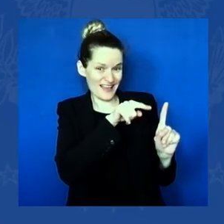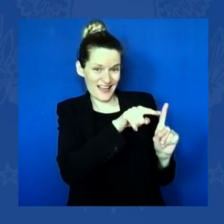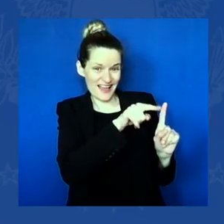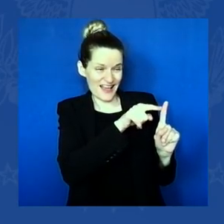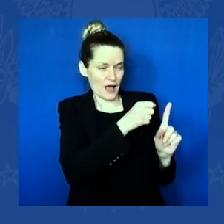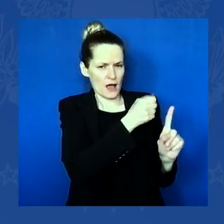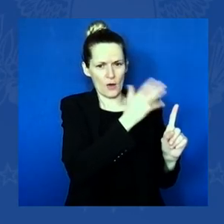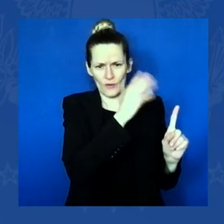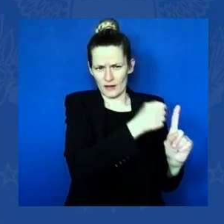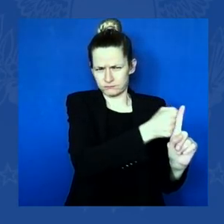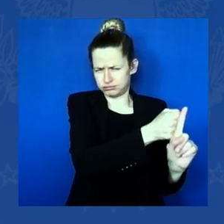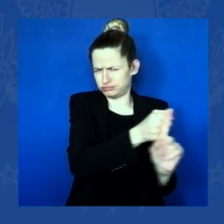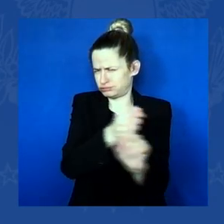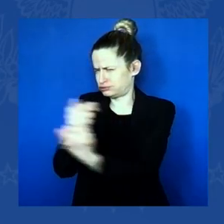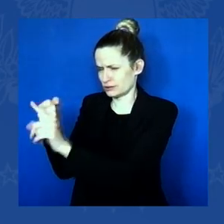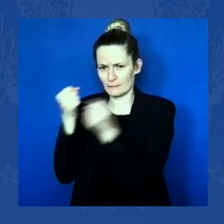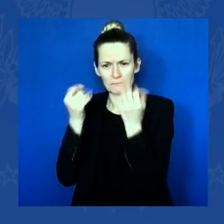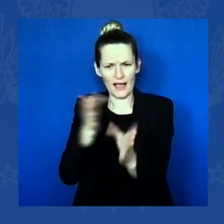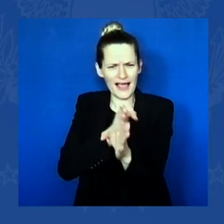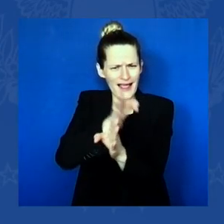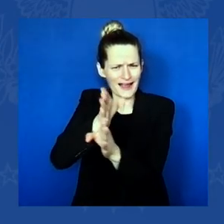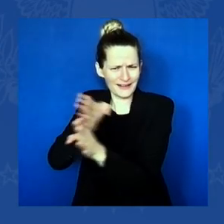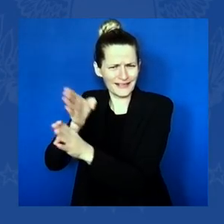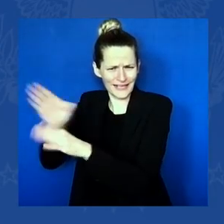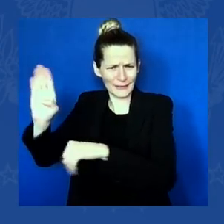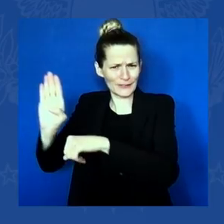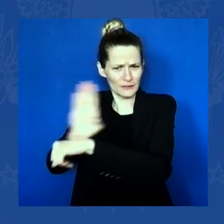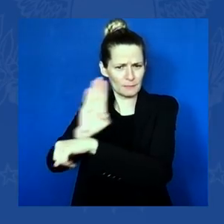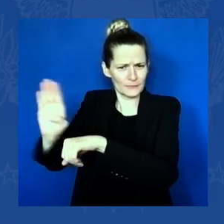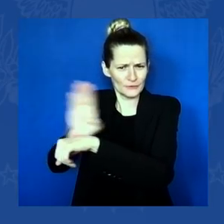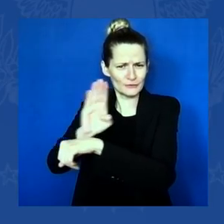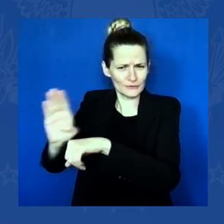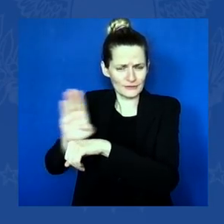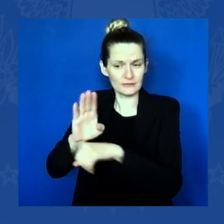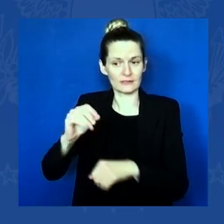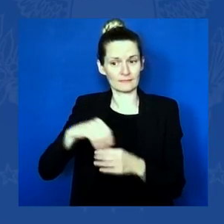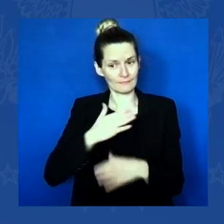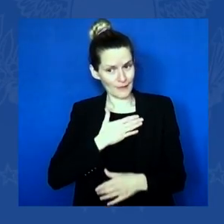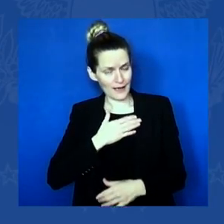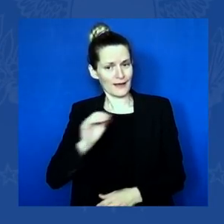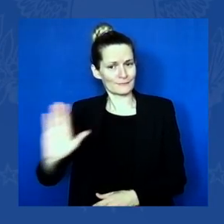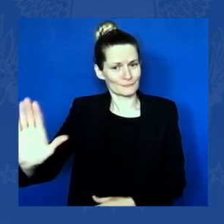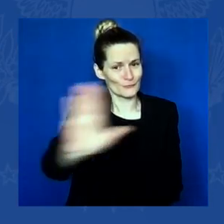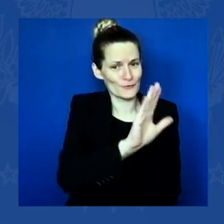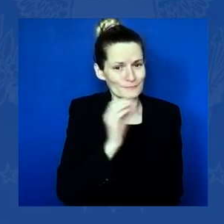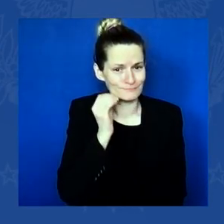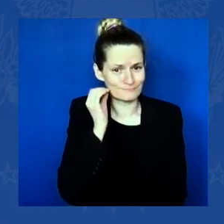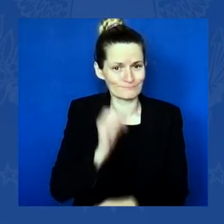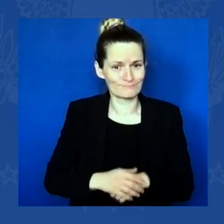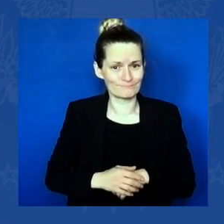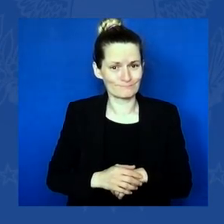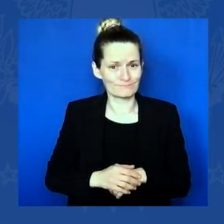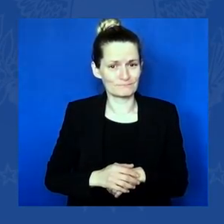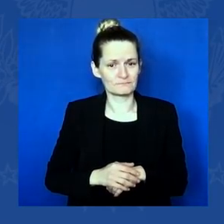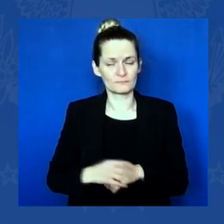Just a few weeks ago, we were able to facilitate an agreement with key unions, retailers, and freight movers